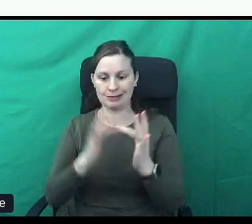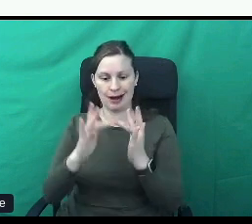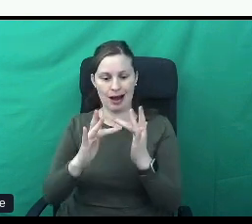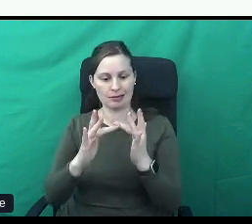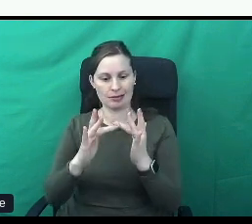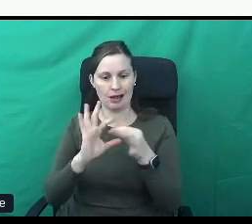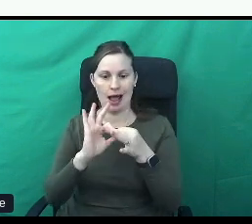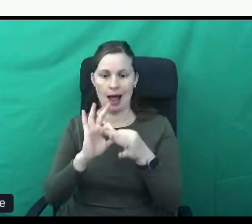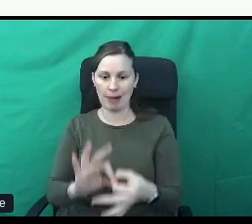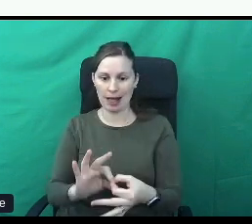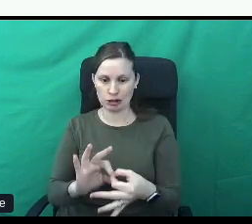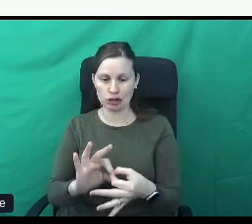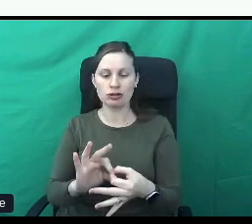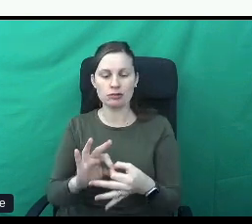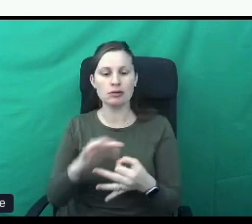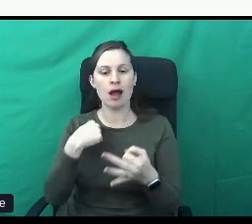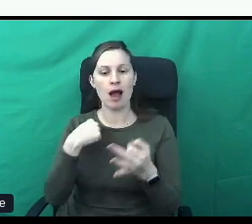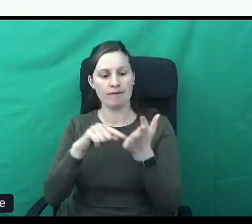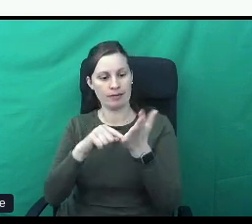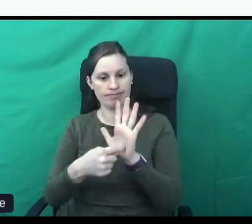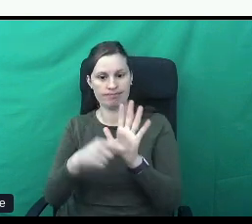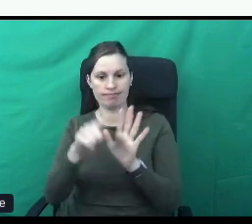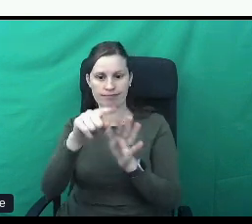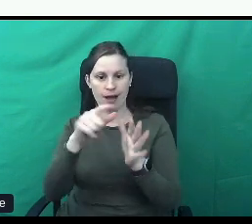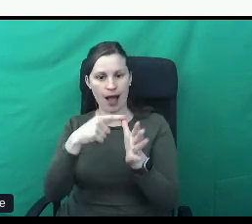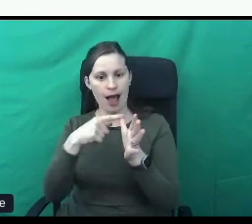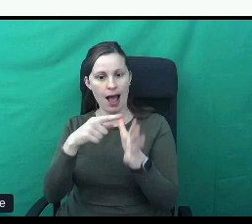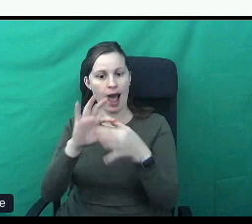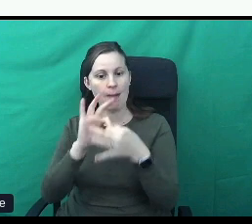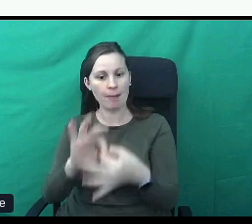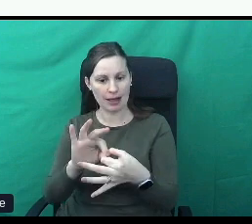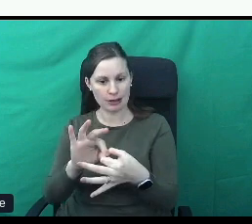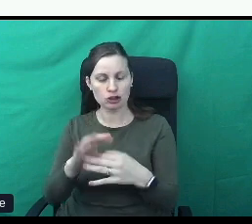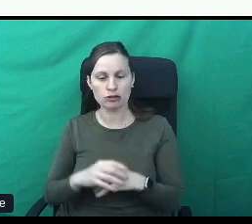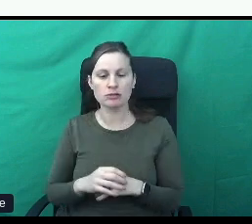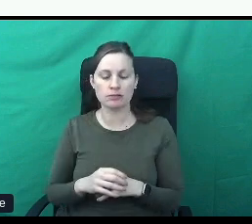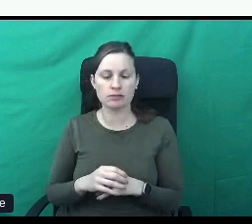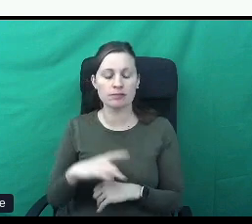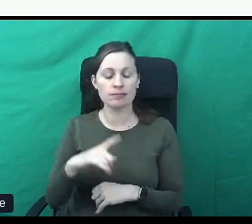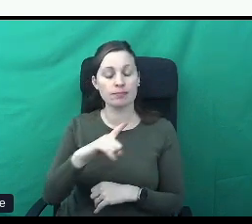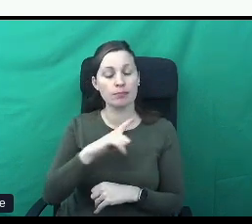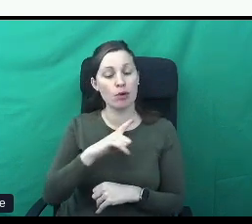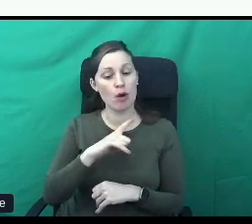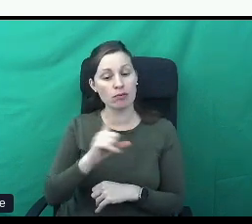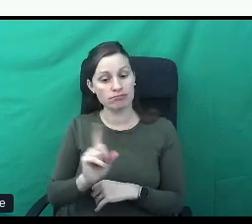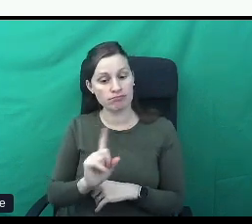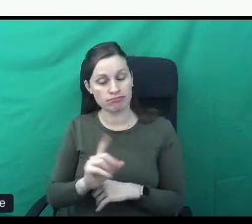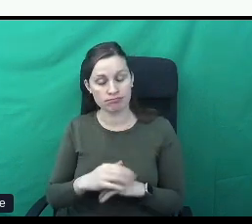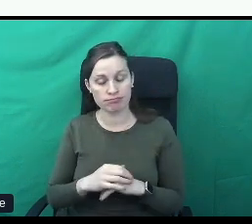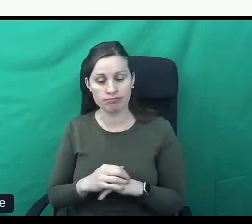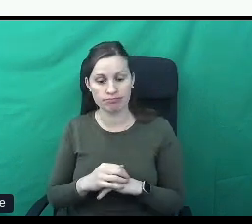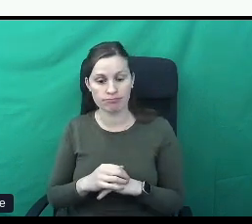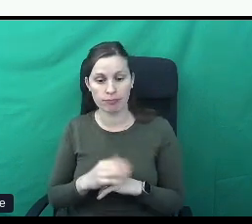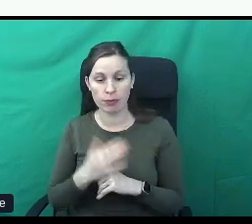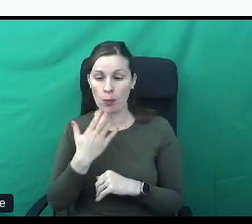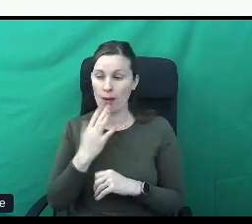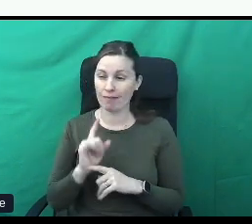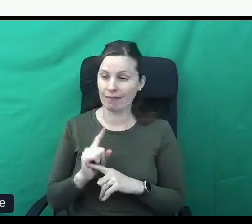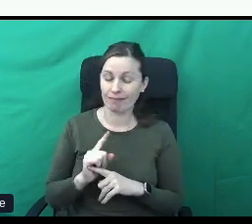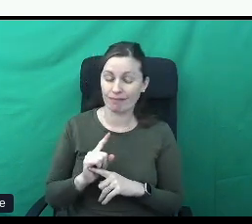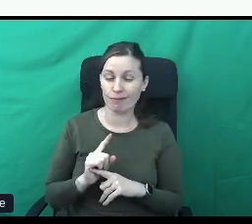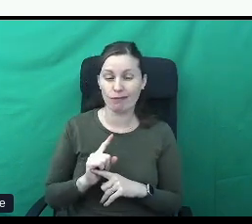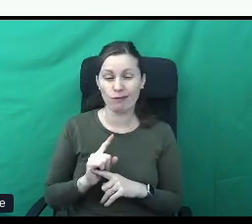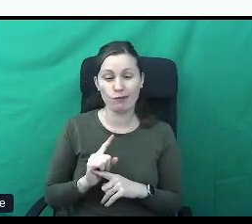I've highlighted the last word applications because originally when it was first developed,